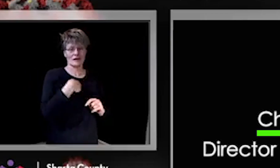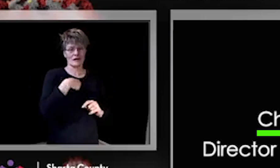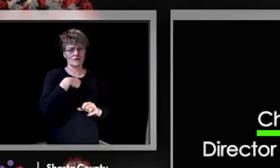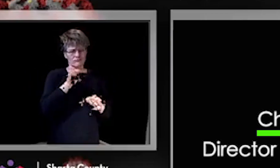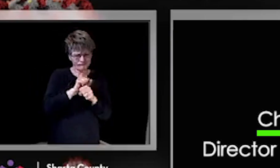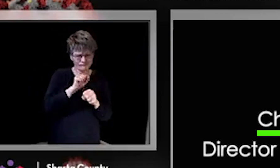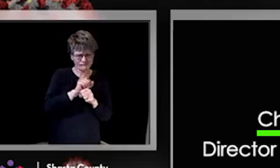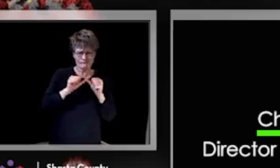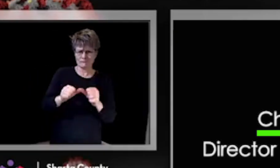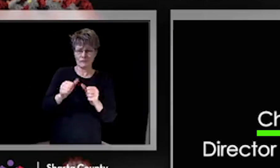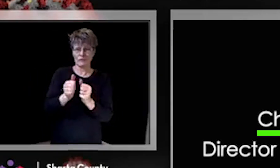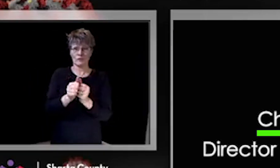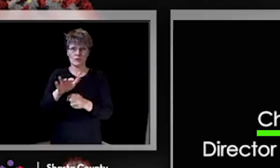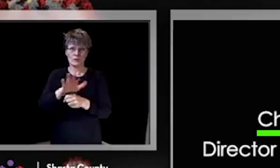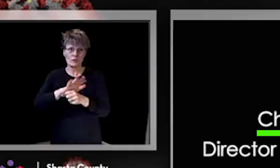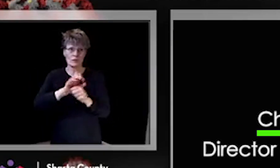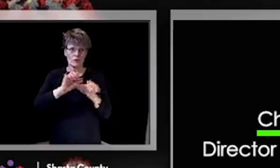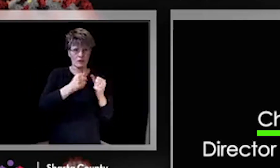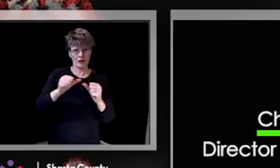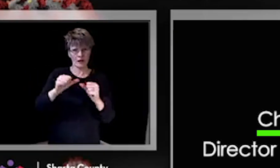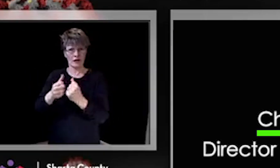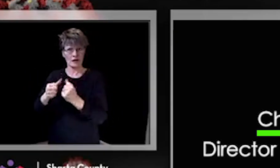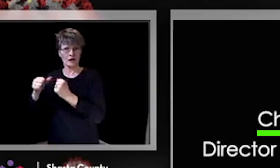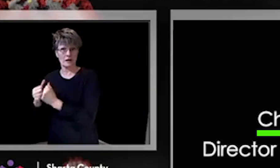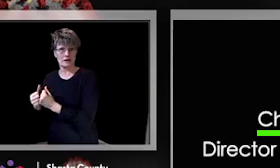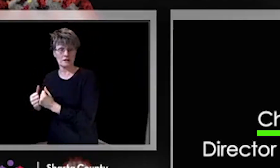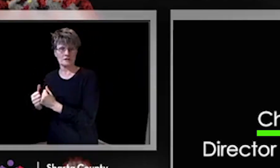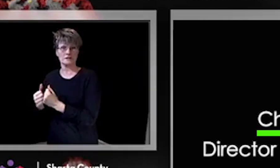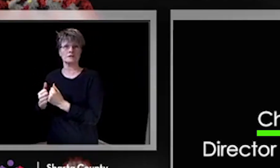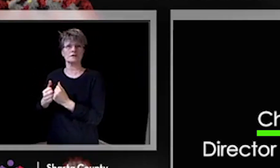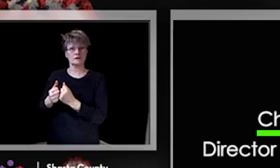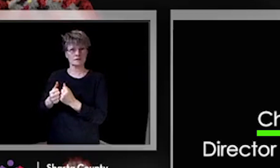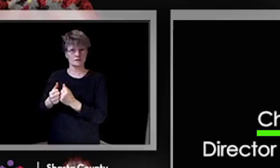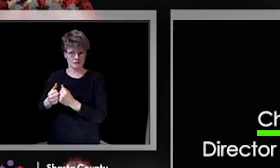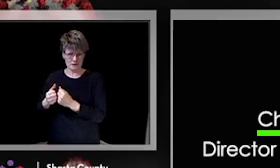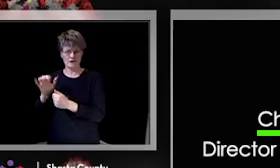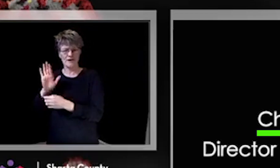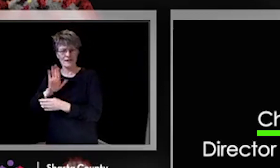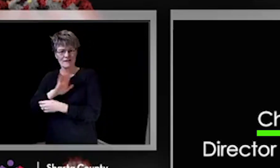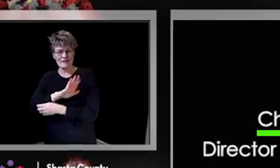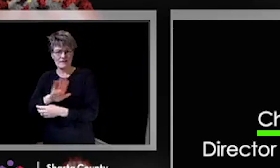services provided to clients while they remain in shelter.